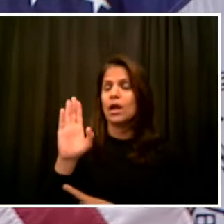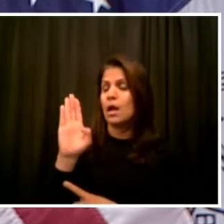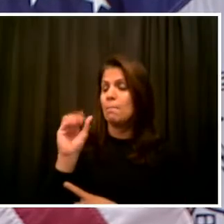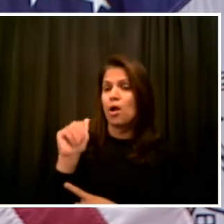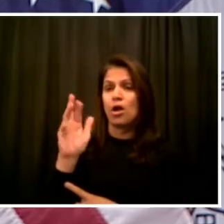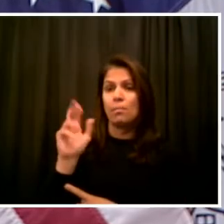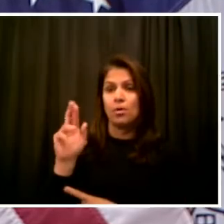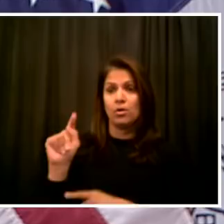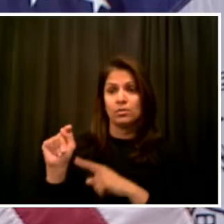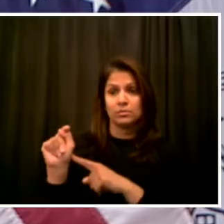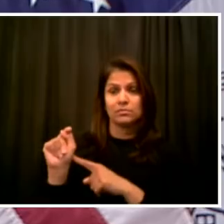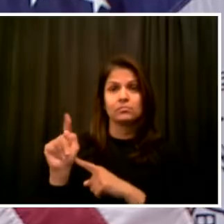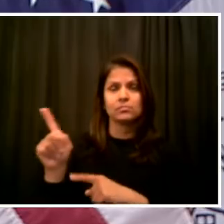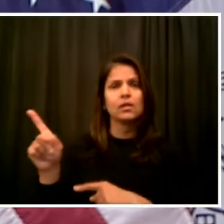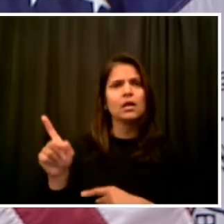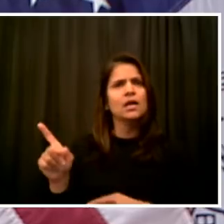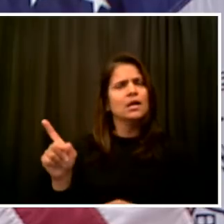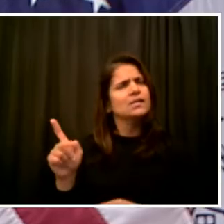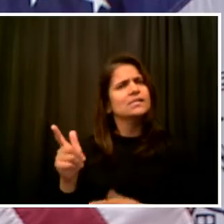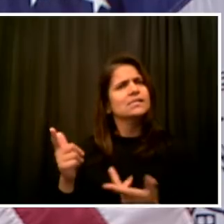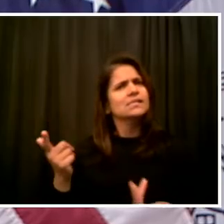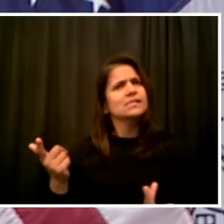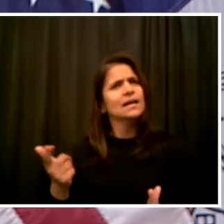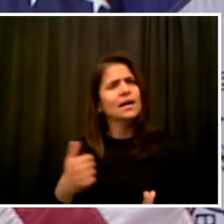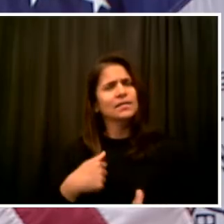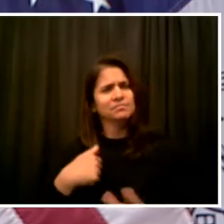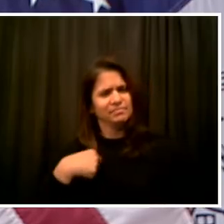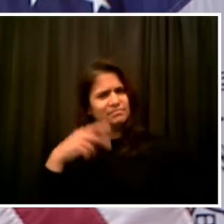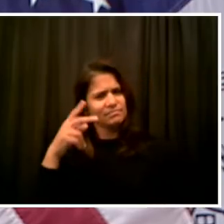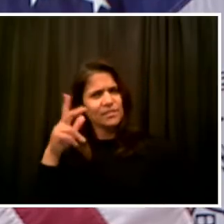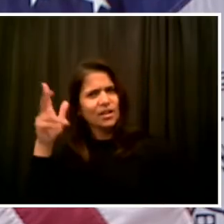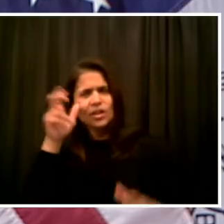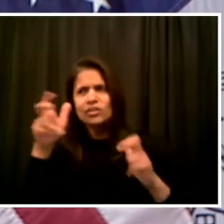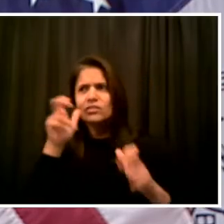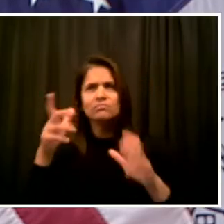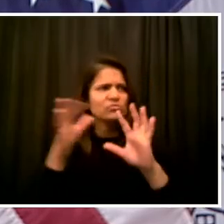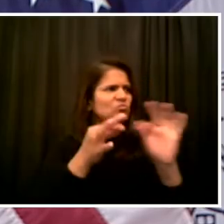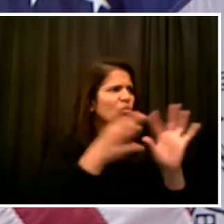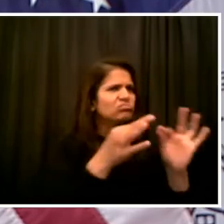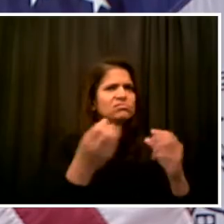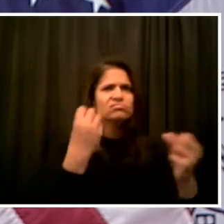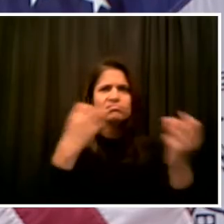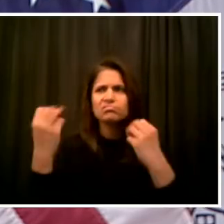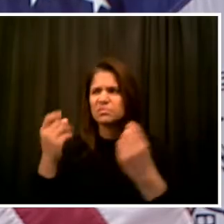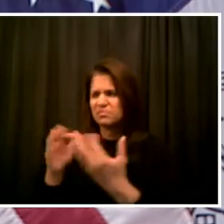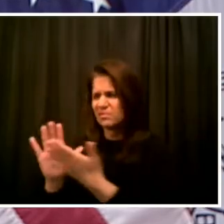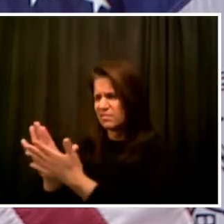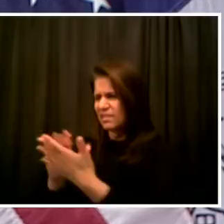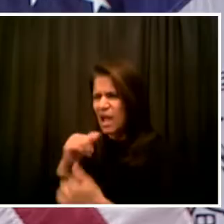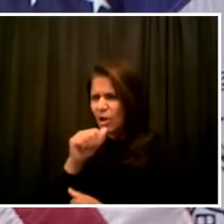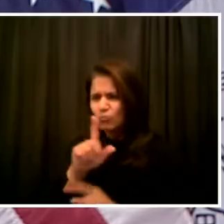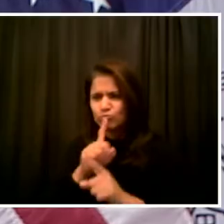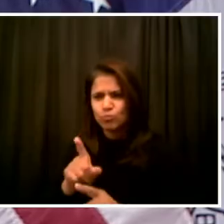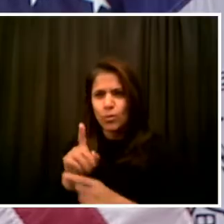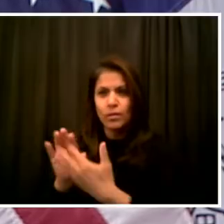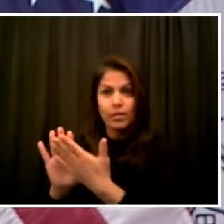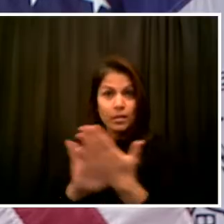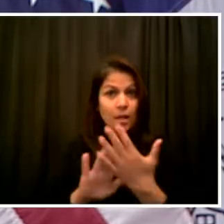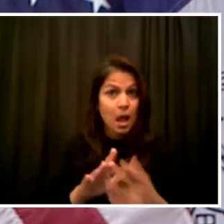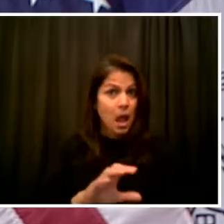WAS THE RESPONSE OF NYPD COPS TRYING TO COME